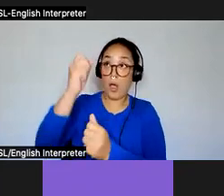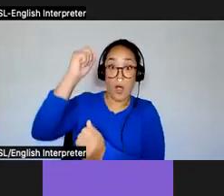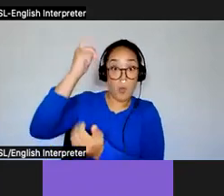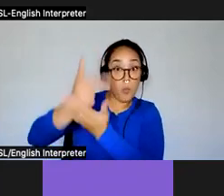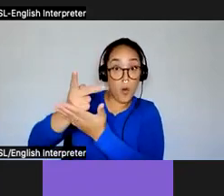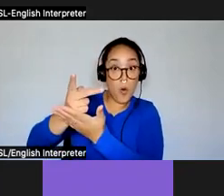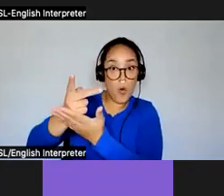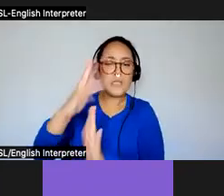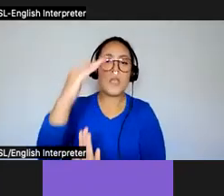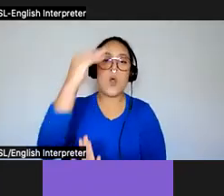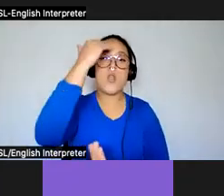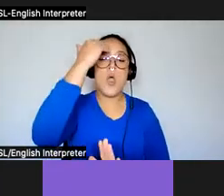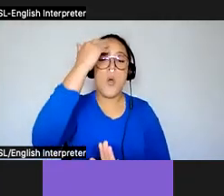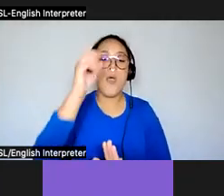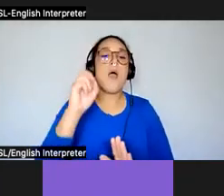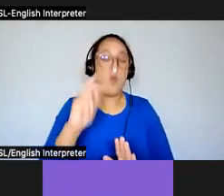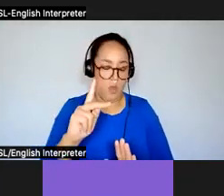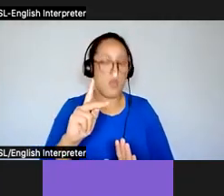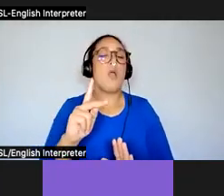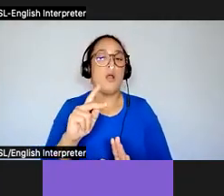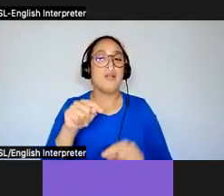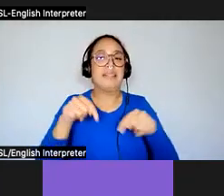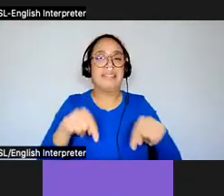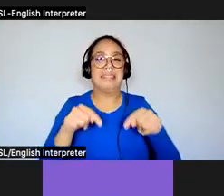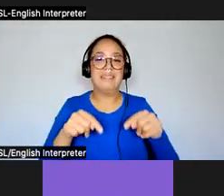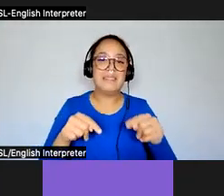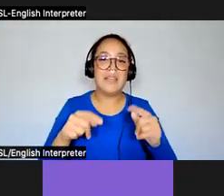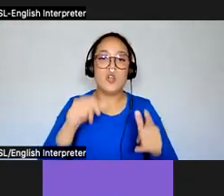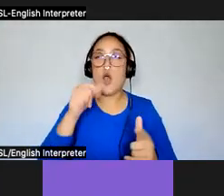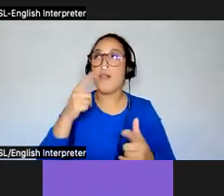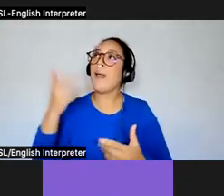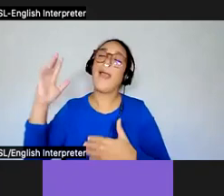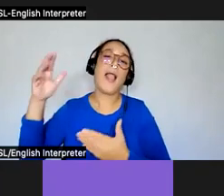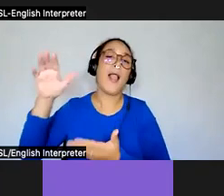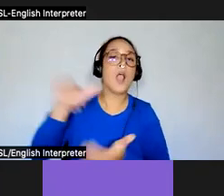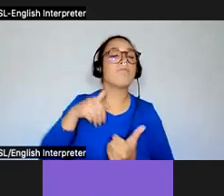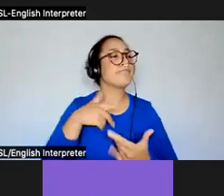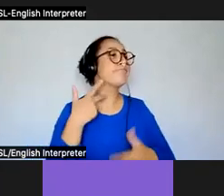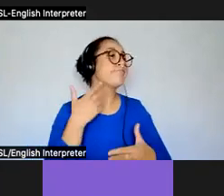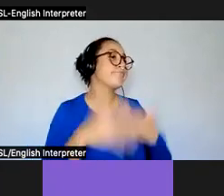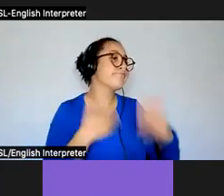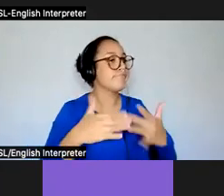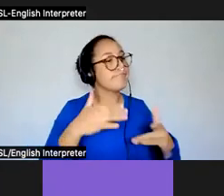they're getting into. And that's it.